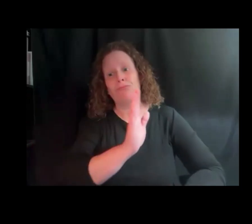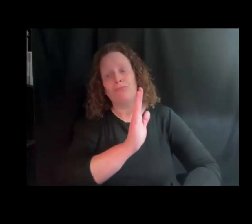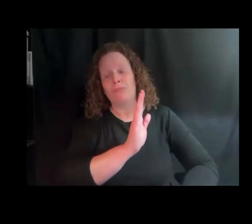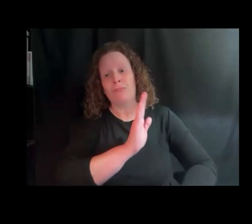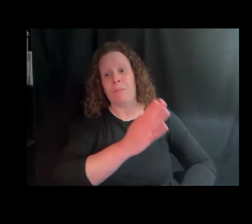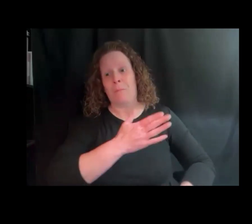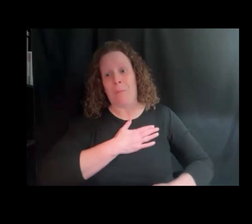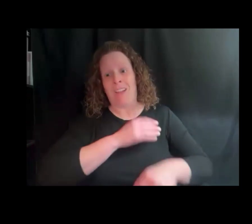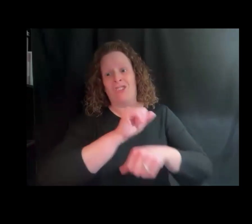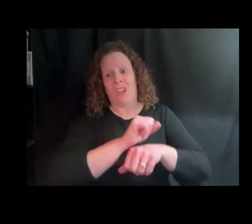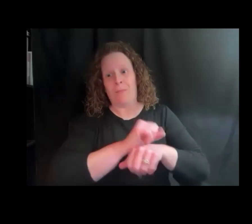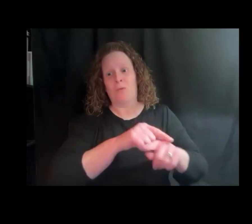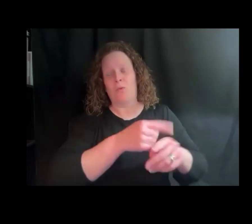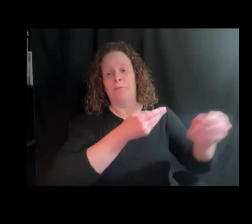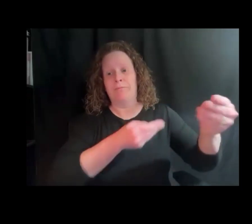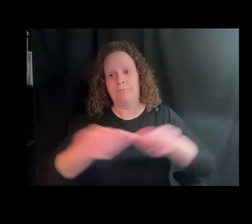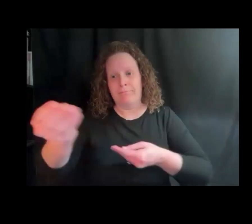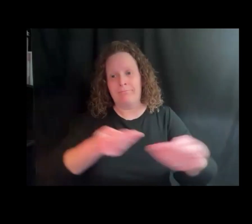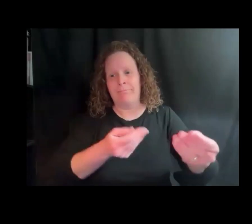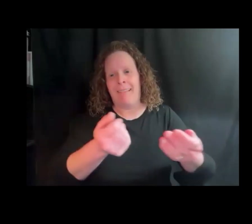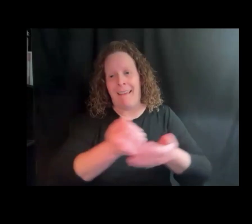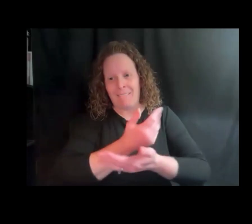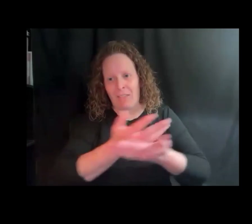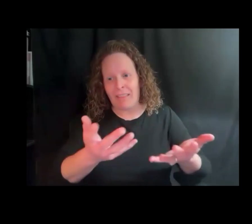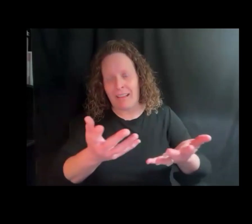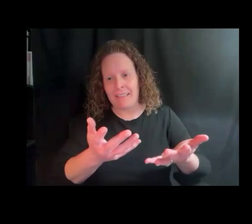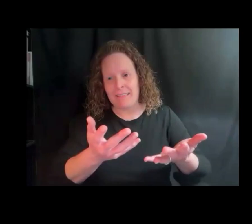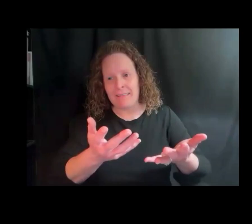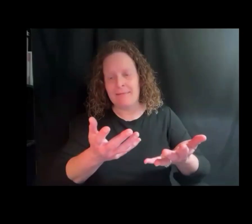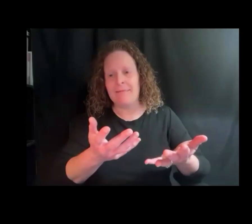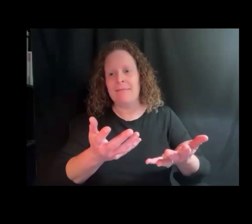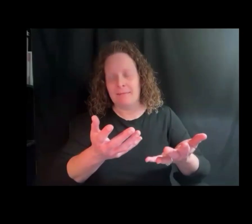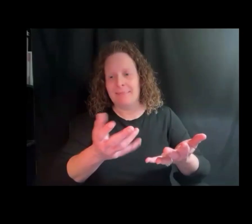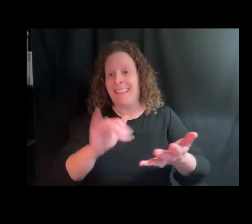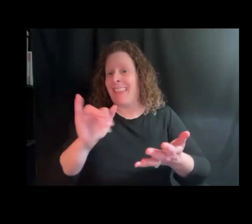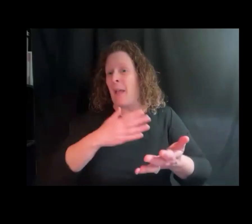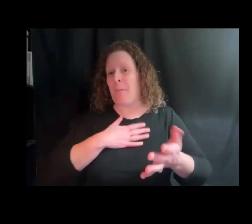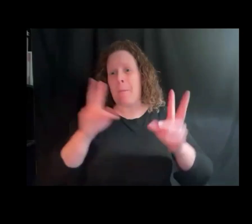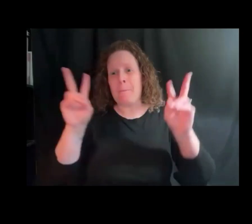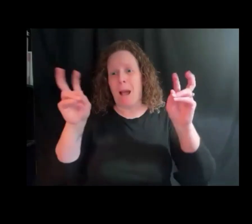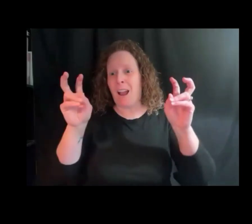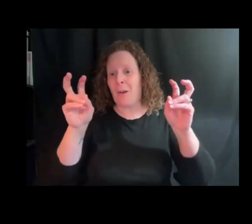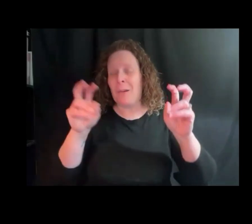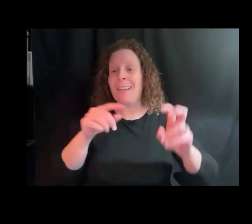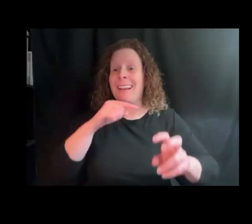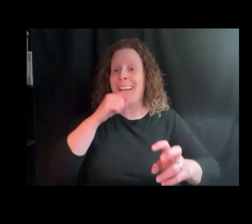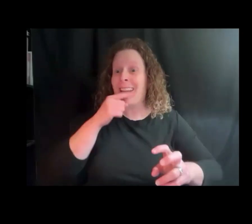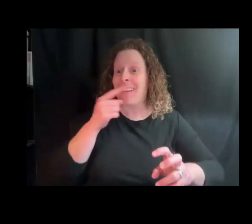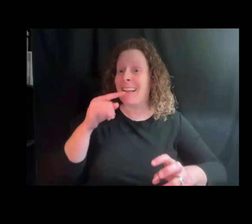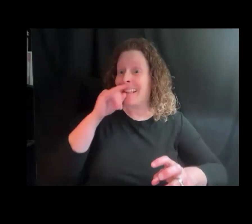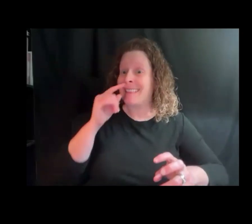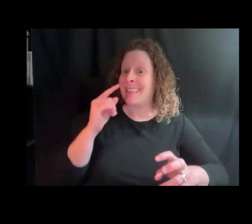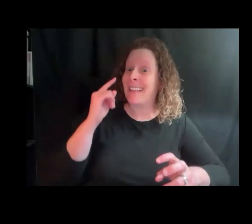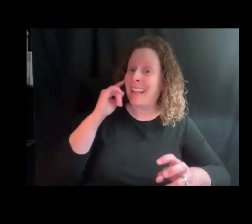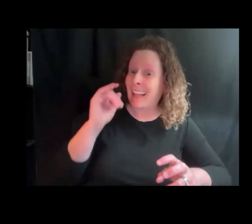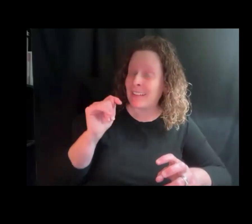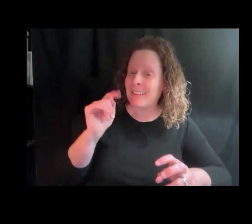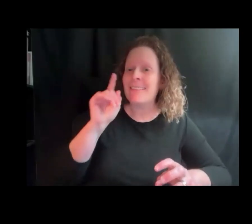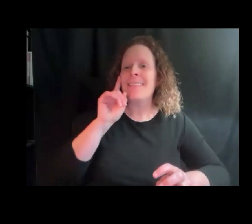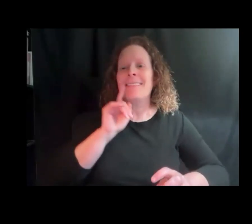or don't tell them about this. The interpreter must say my job is to deliver everything right?